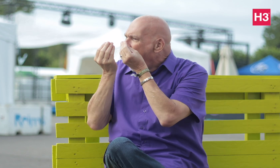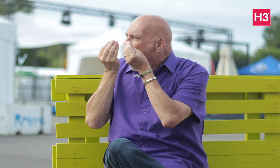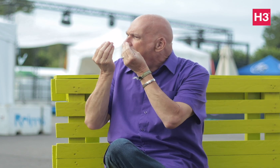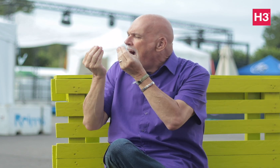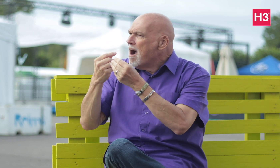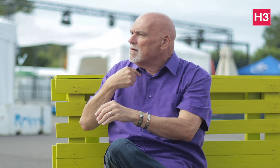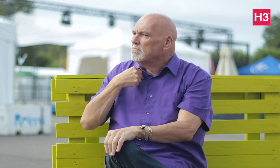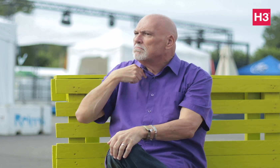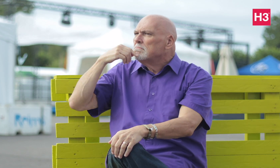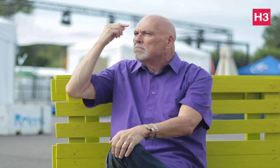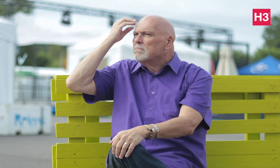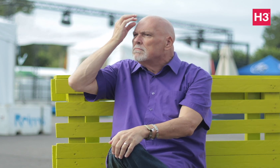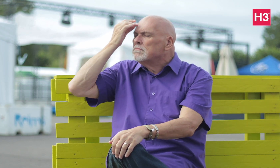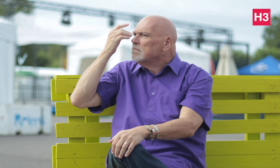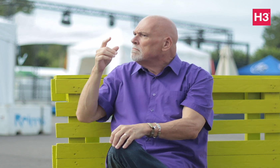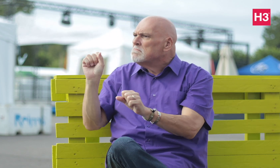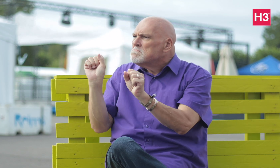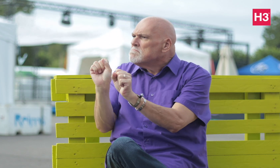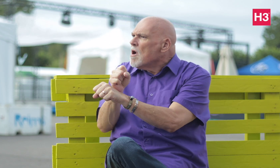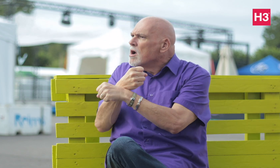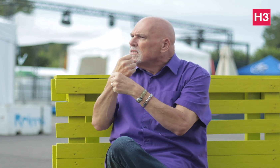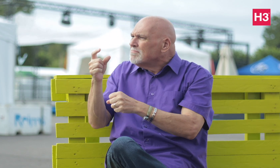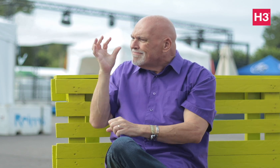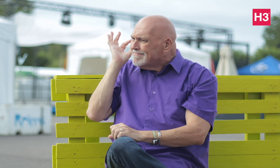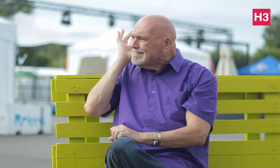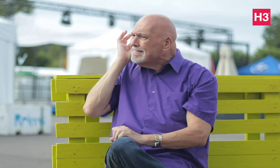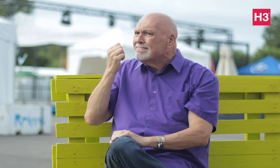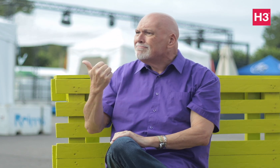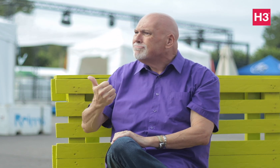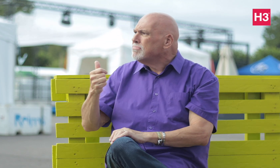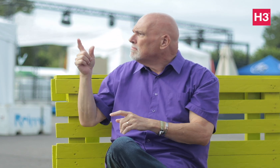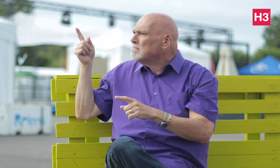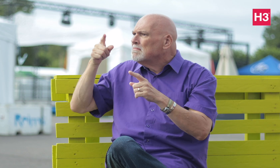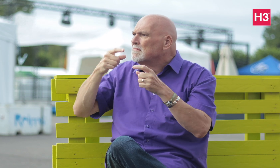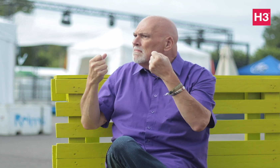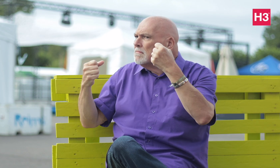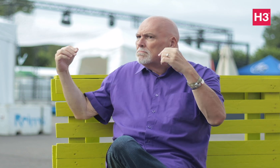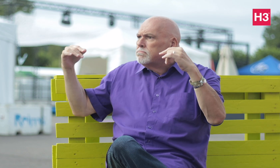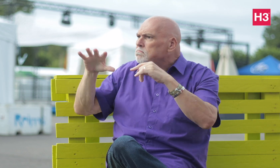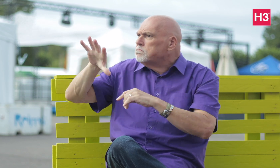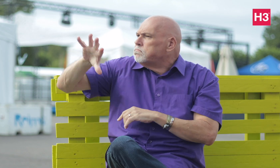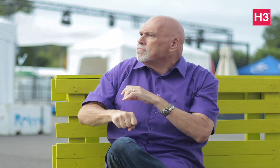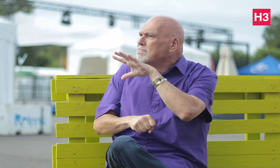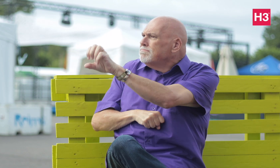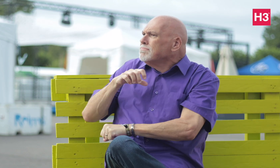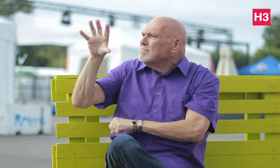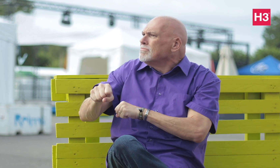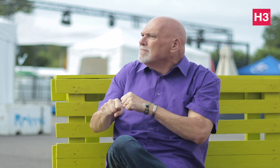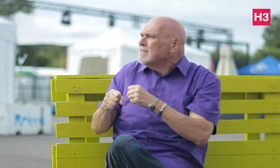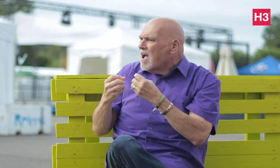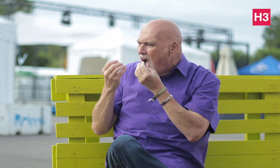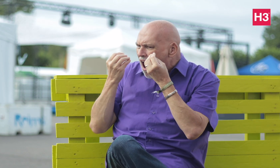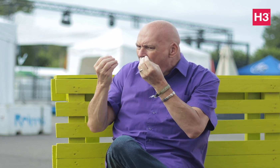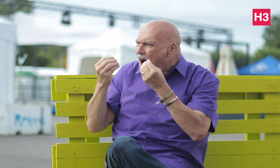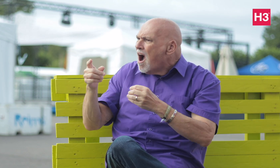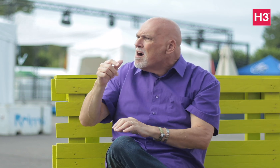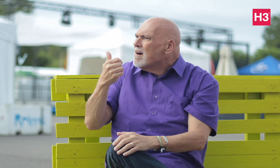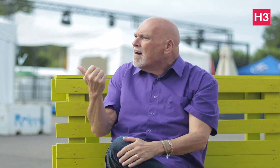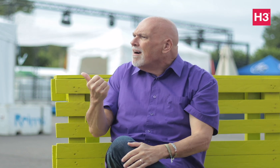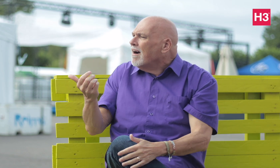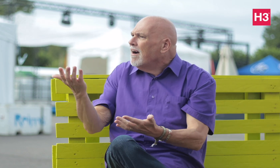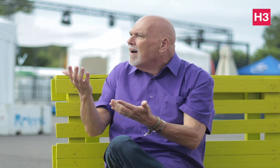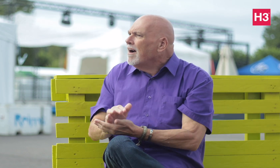How did you manage to hitchhike as a woman, and thankfully, stay safe from harm?